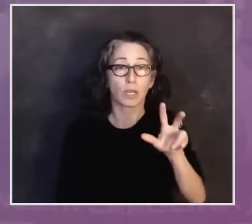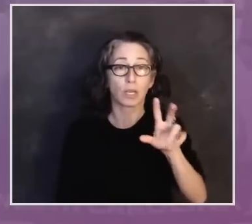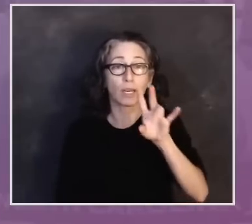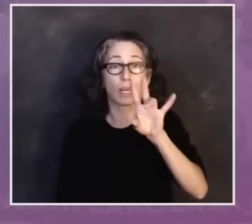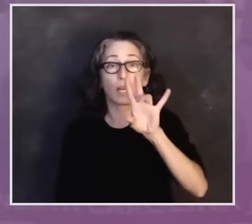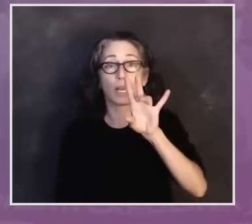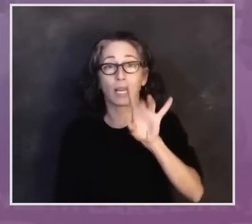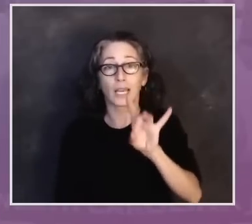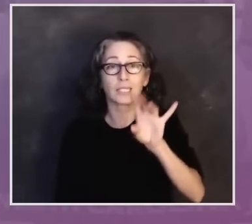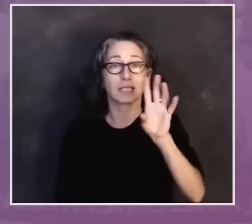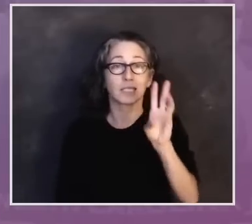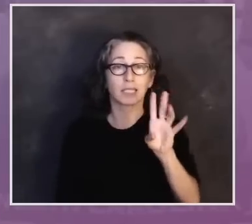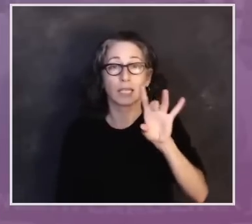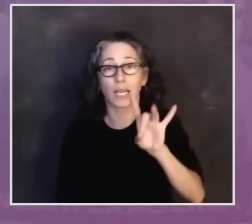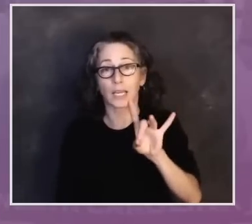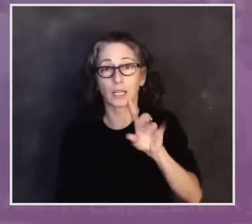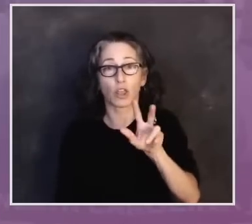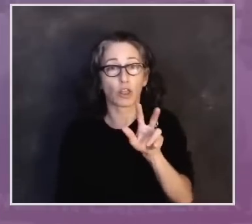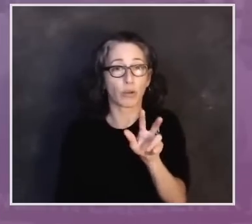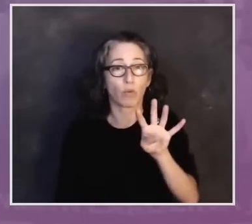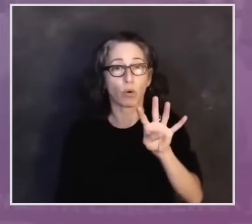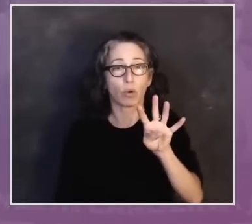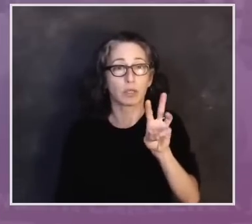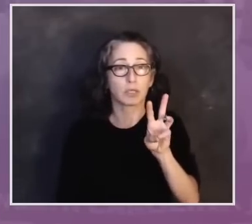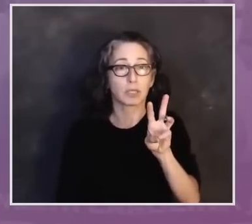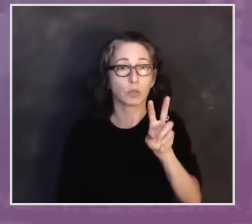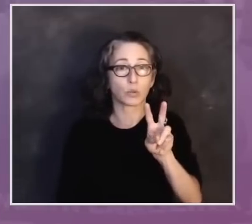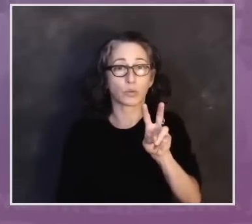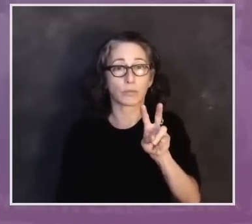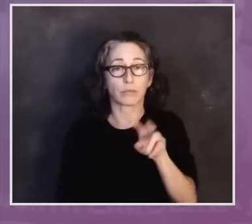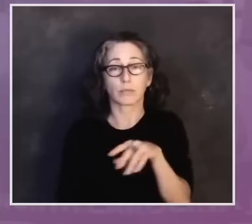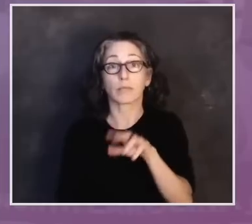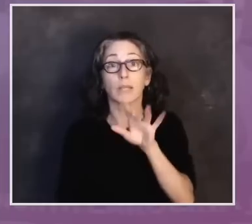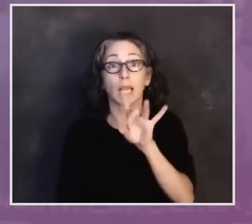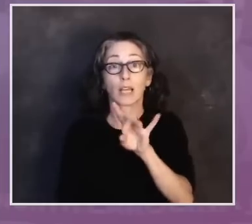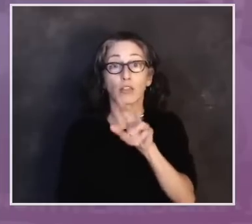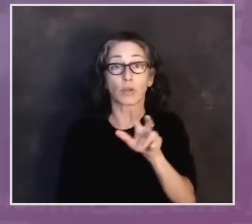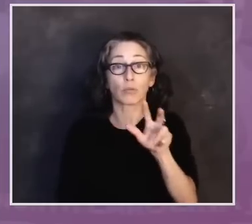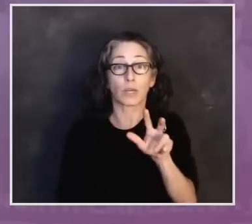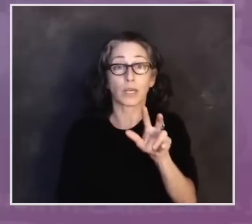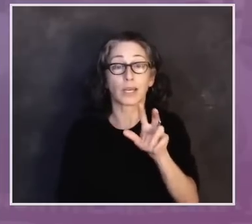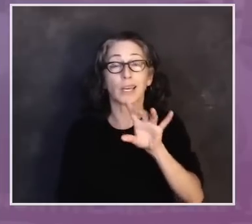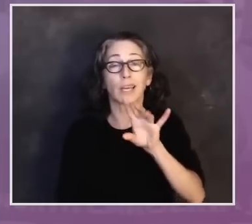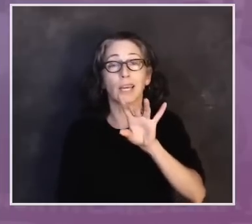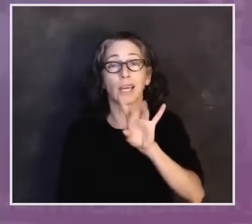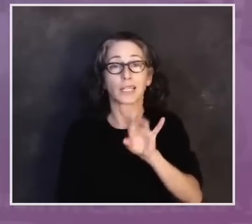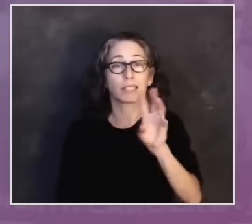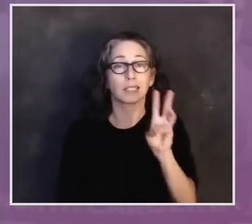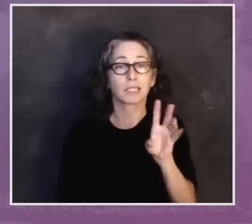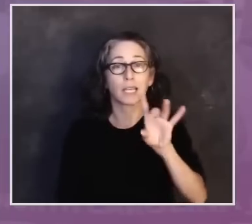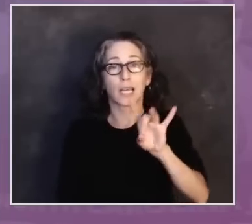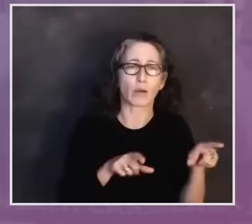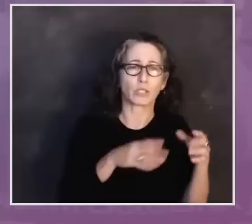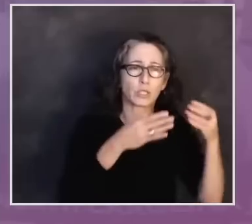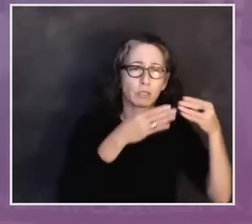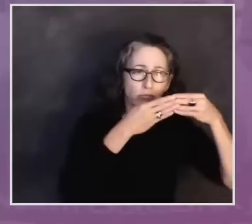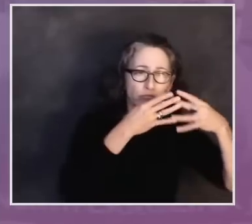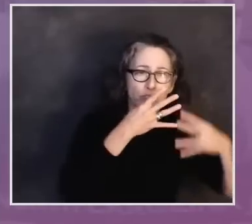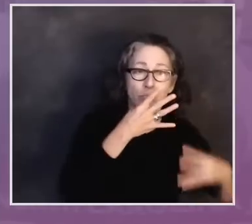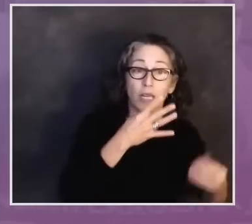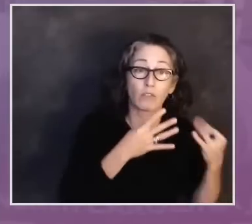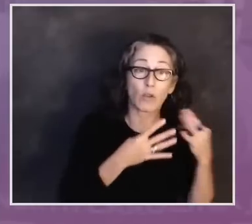IT'S 1-833-868-3462.